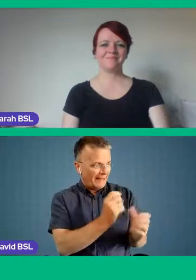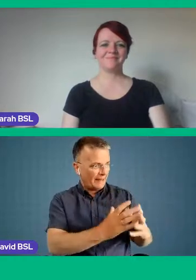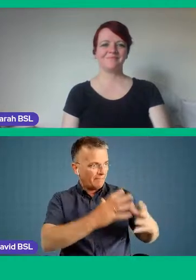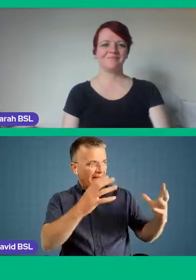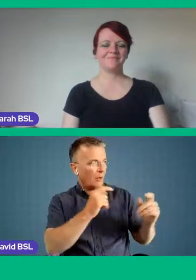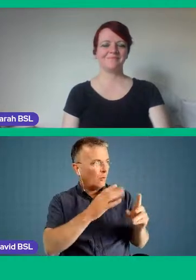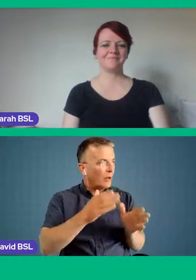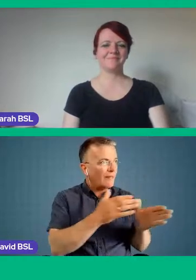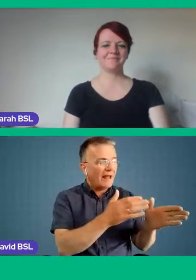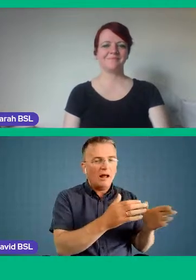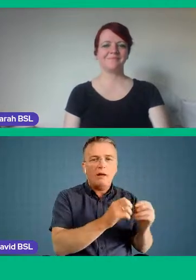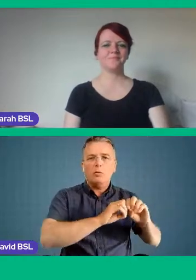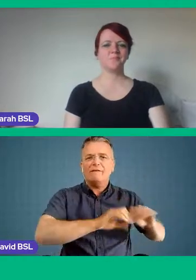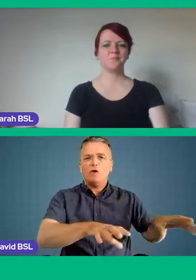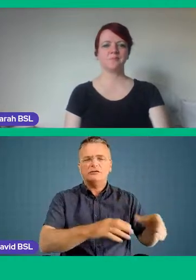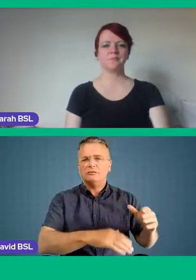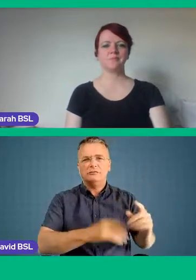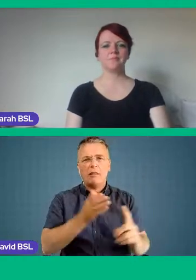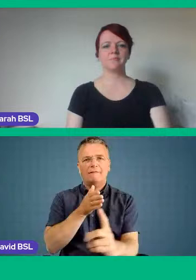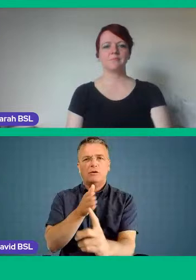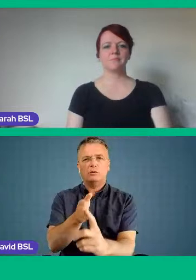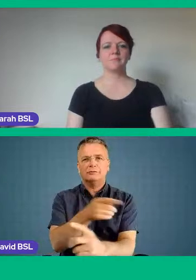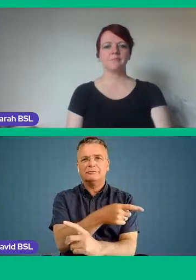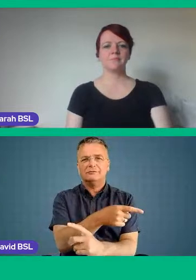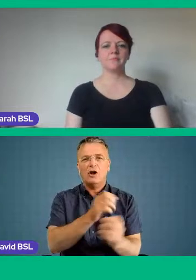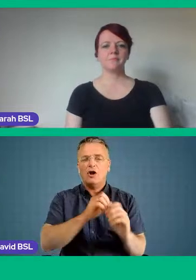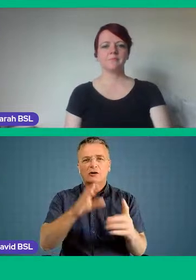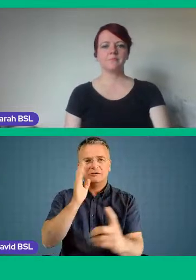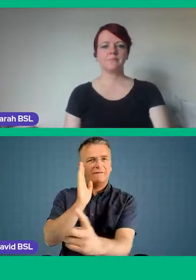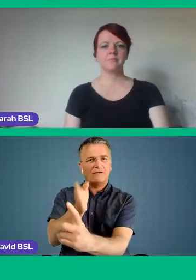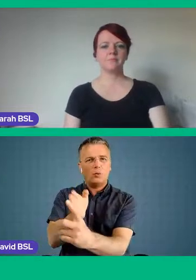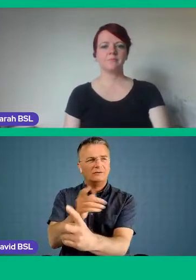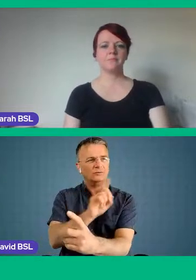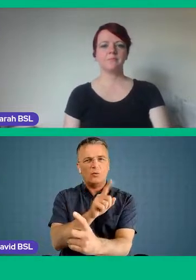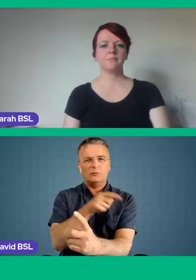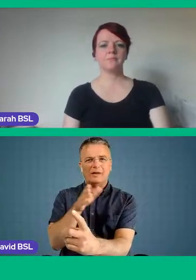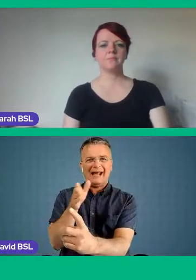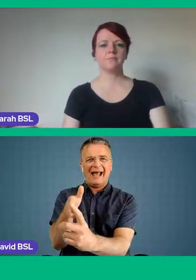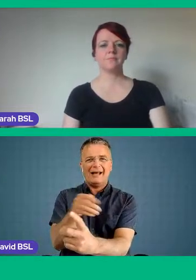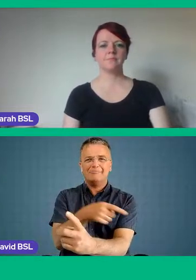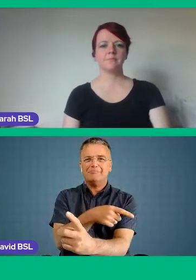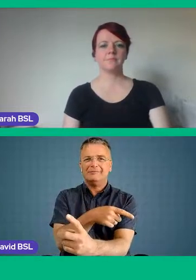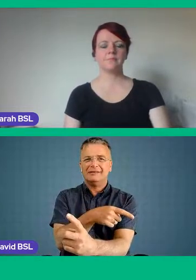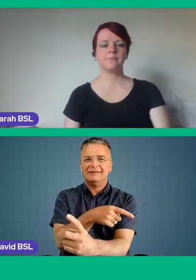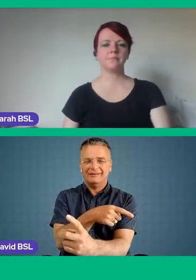very excited by shiny ideas, and making things go going in a different direction, and then you